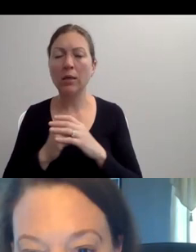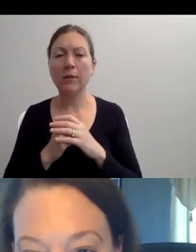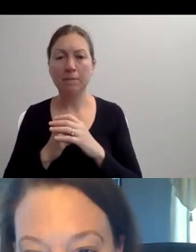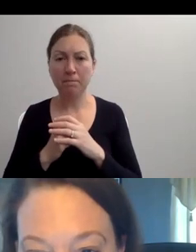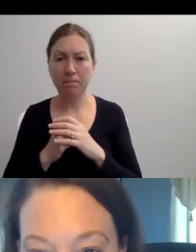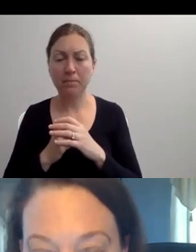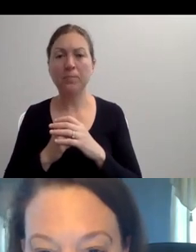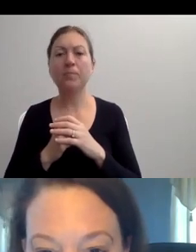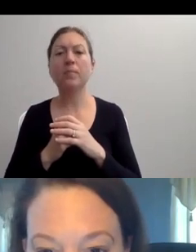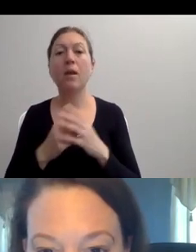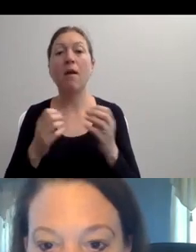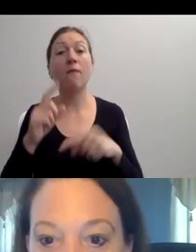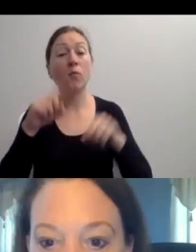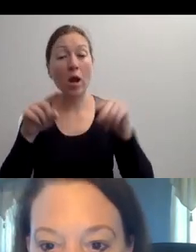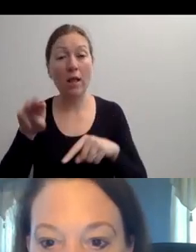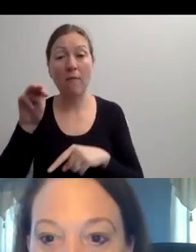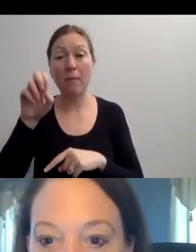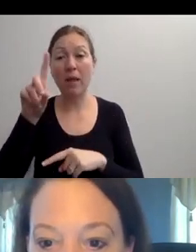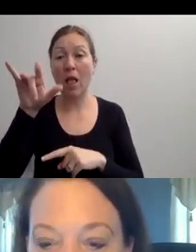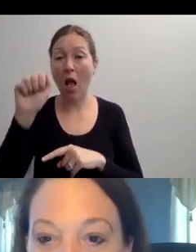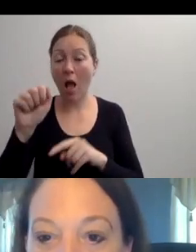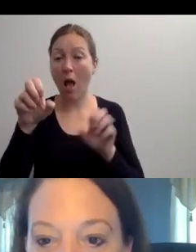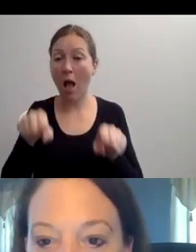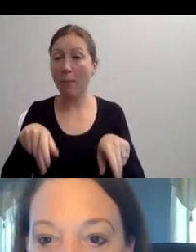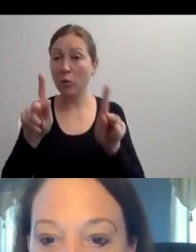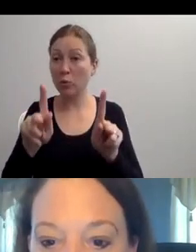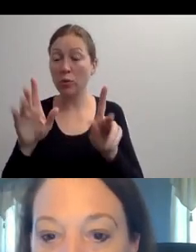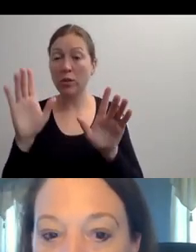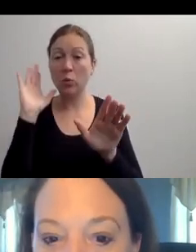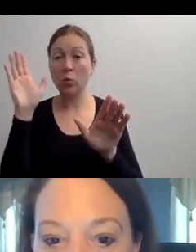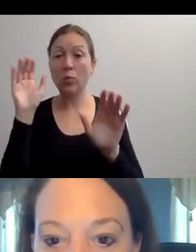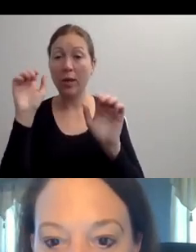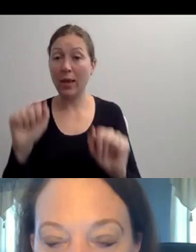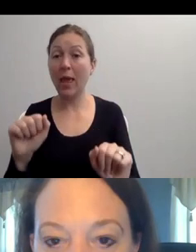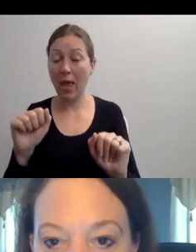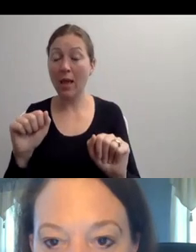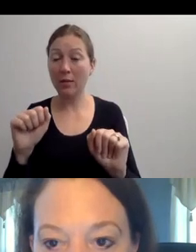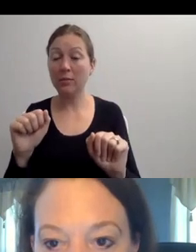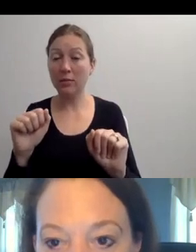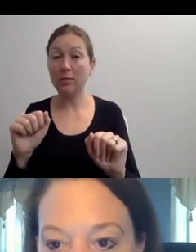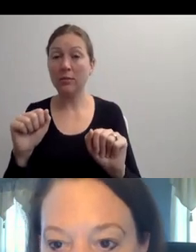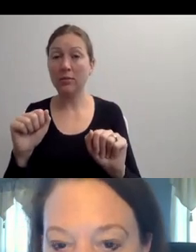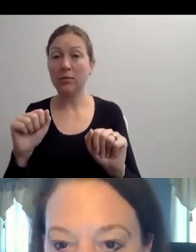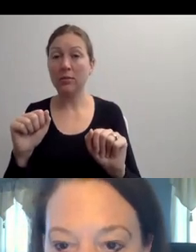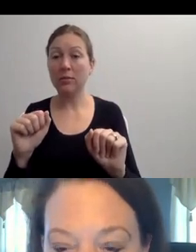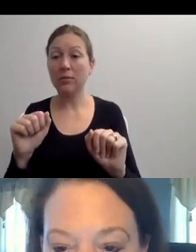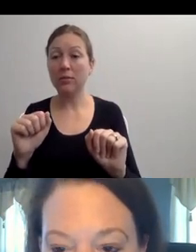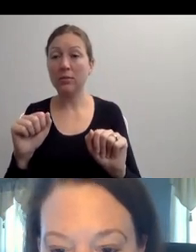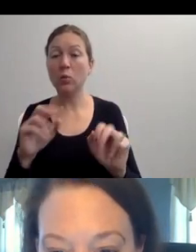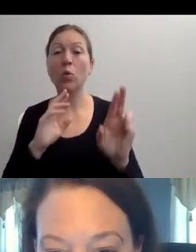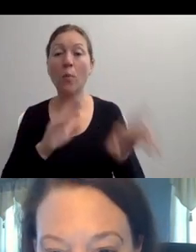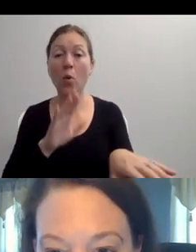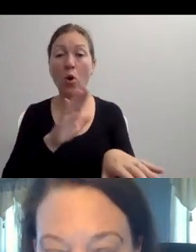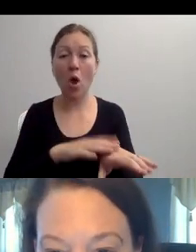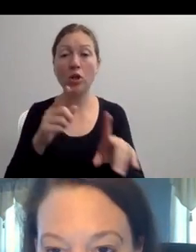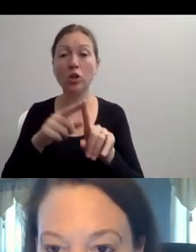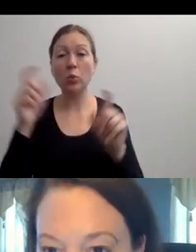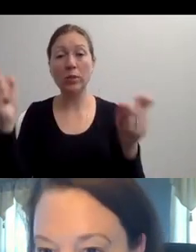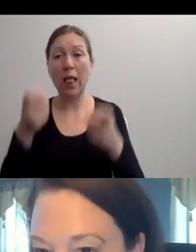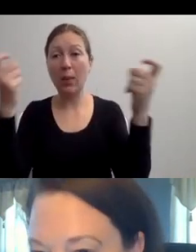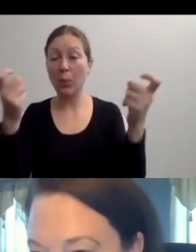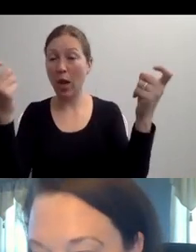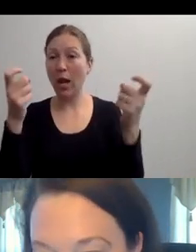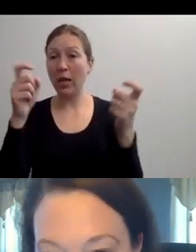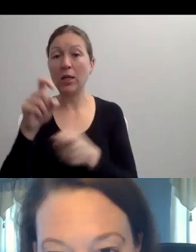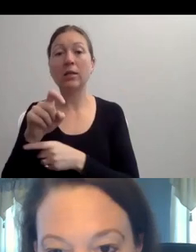WALTON WHERE WE'LL BE TALKING ABOUT THE INTERSECTION OF RACE AND DIVERSITY.